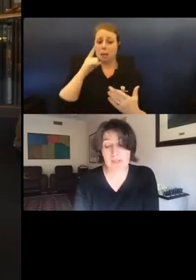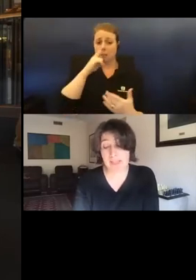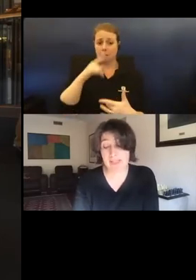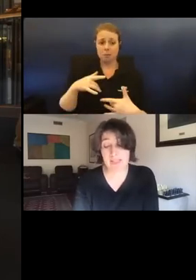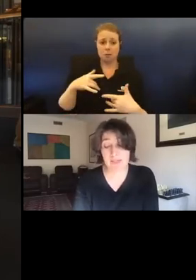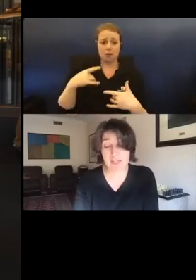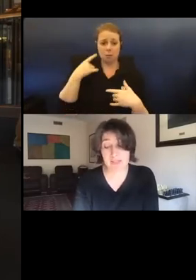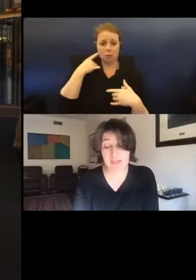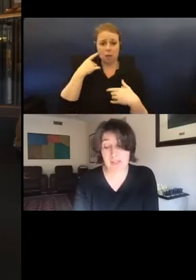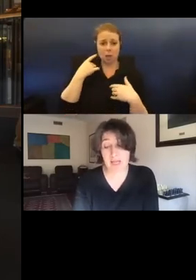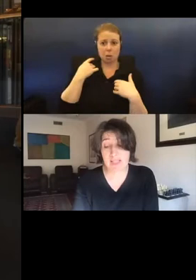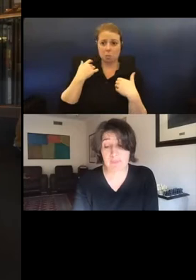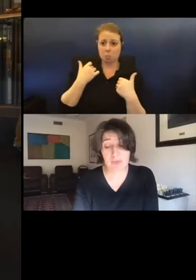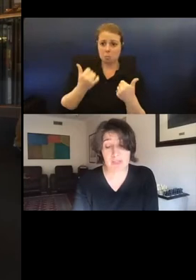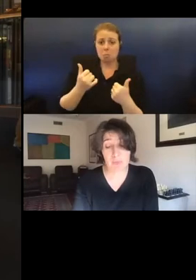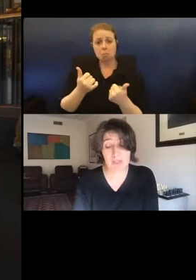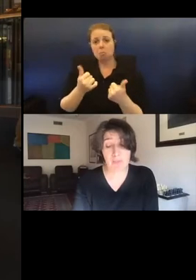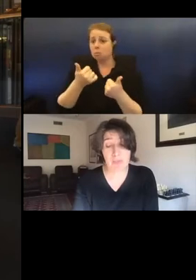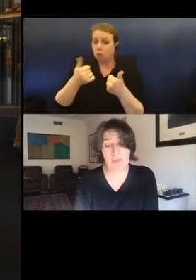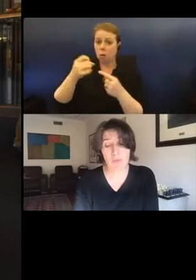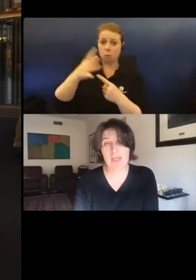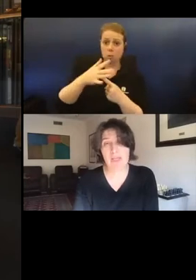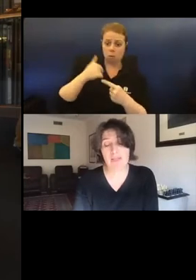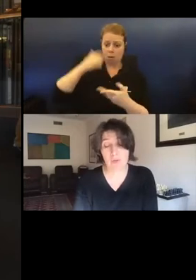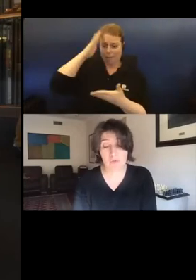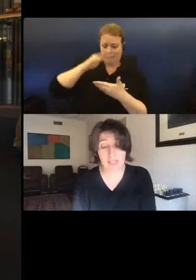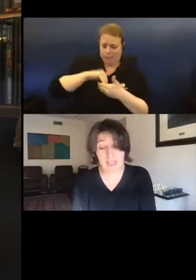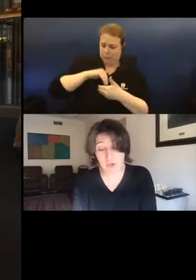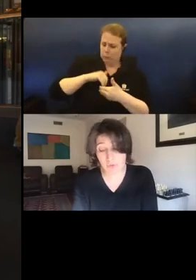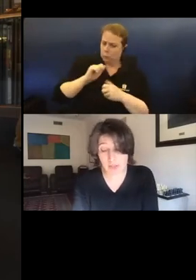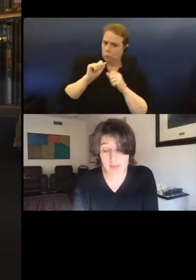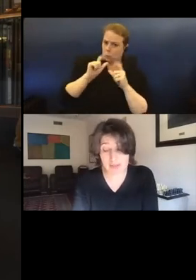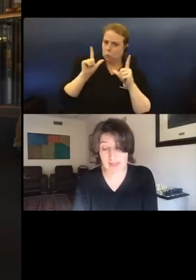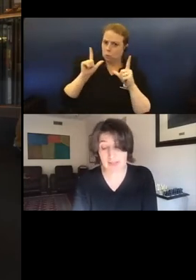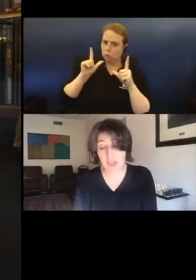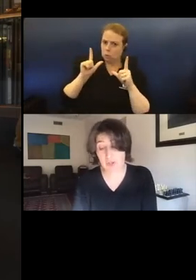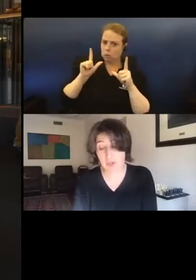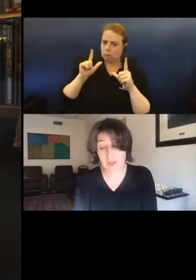significance i experienced within me an awareness of the clash of eras and the changes alerted